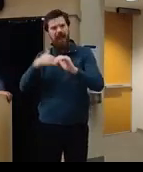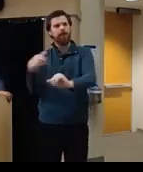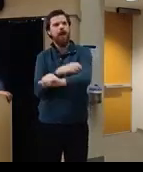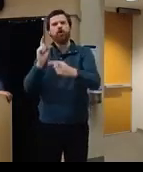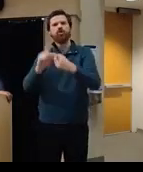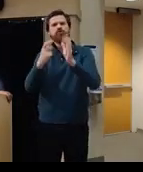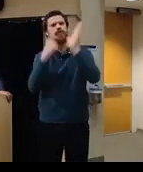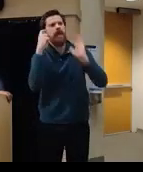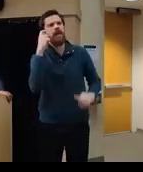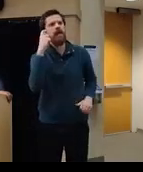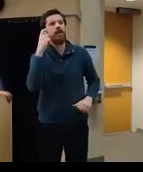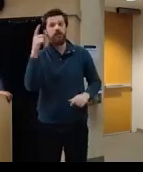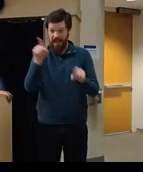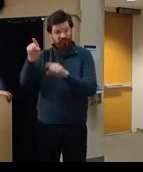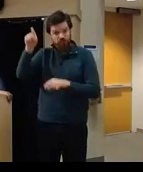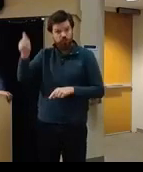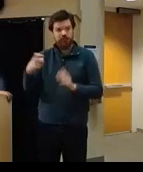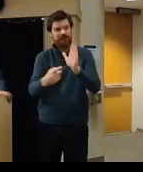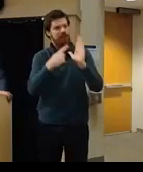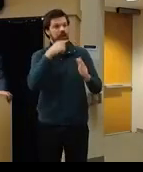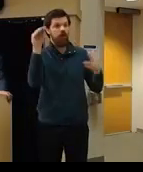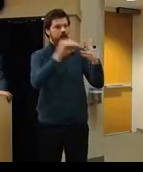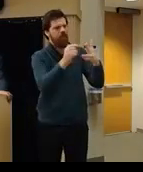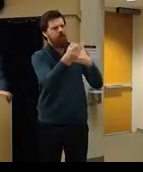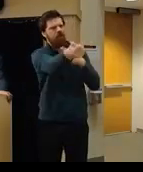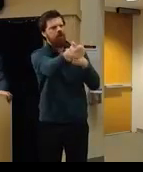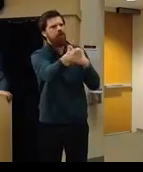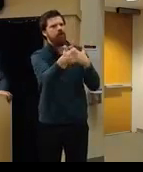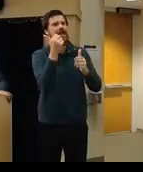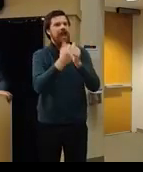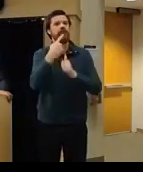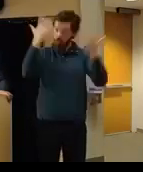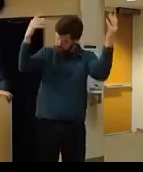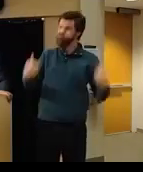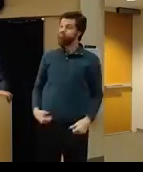they demanded as they should have that it come out and everybody said makes sense to me I vote